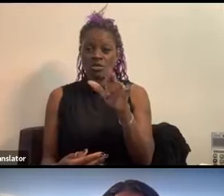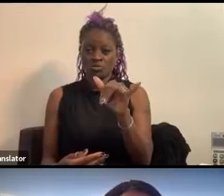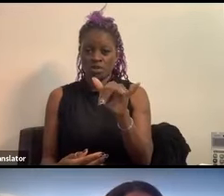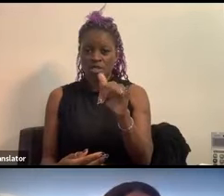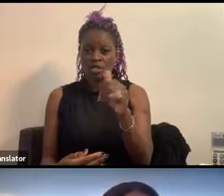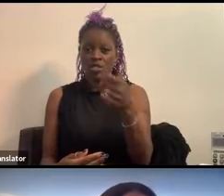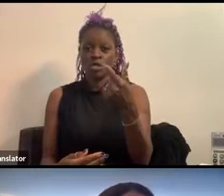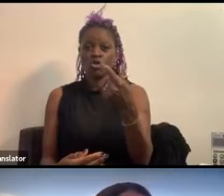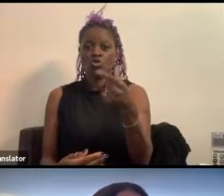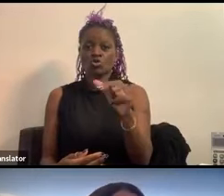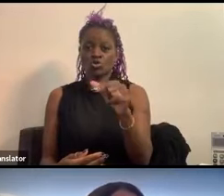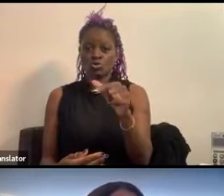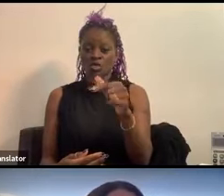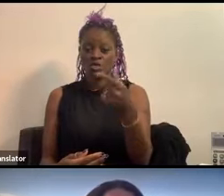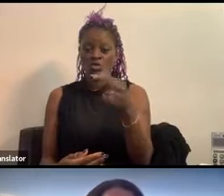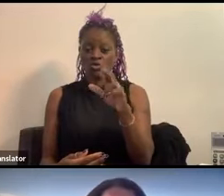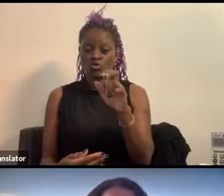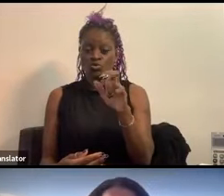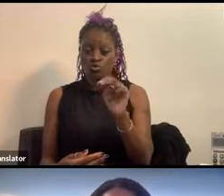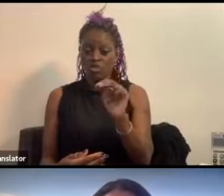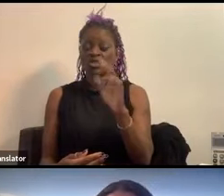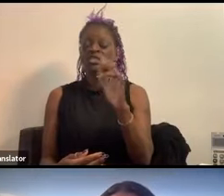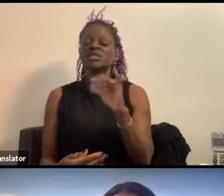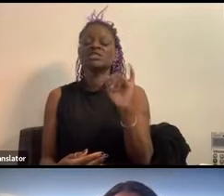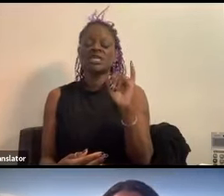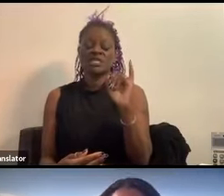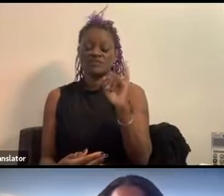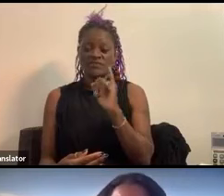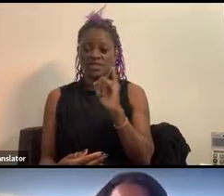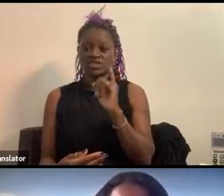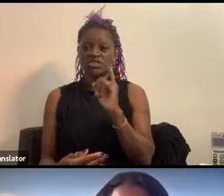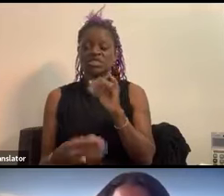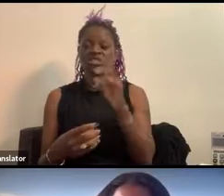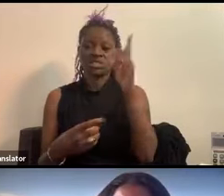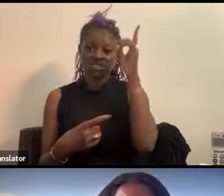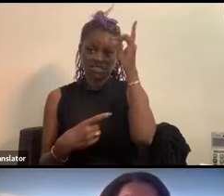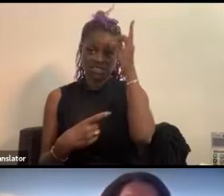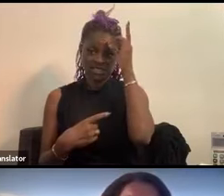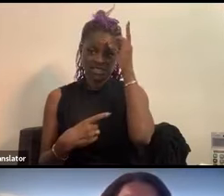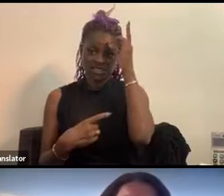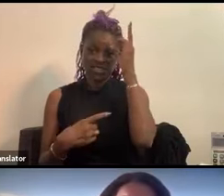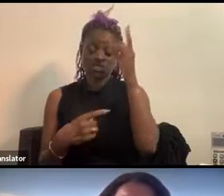specialist with Sutter Health here in Sonoma County. Dr. Greene, thank you for joining us.